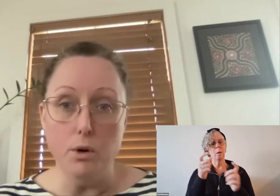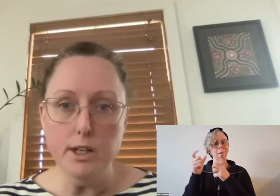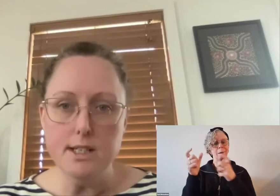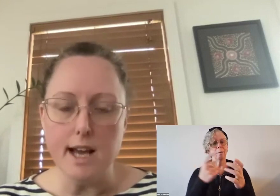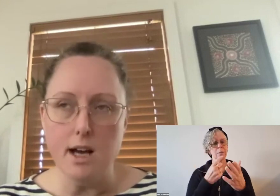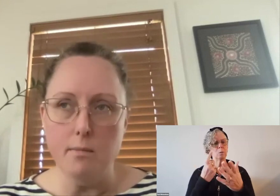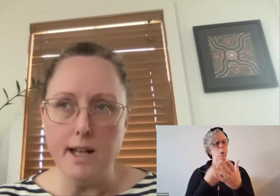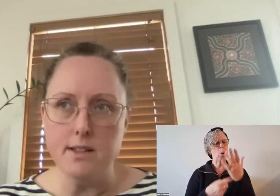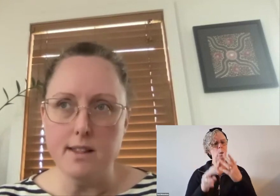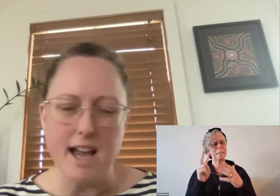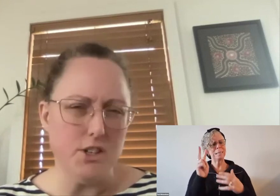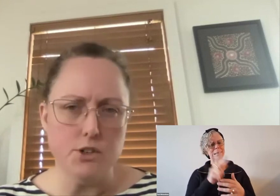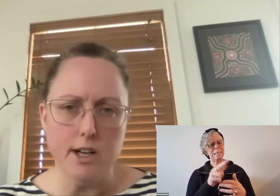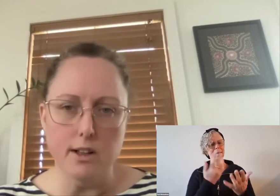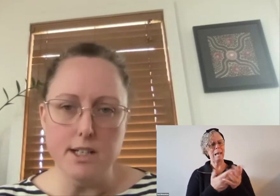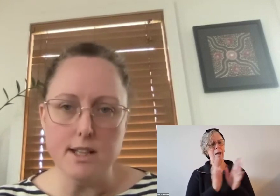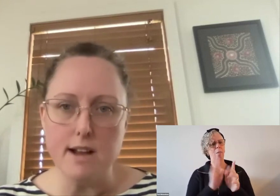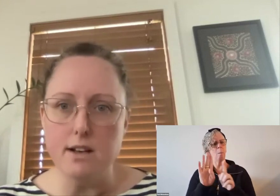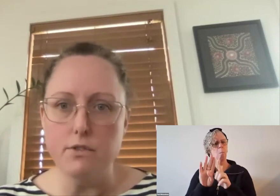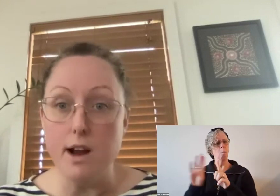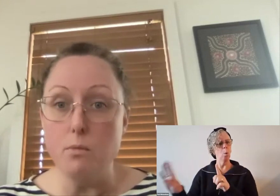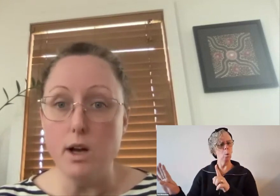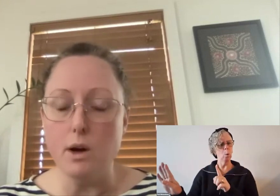and to the statutory or legislative framework that we operate under,